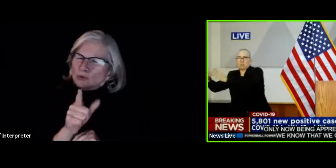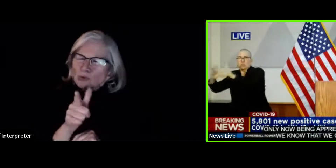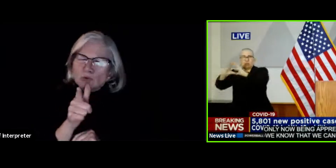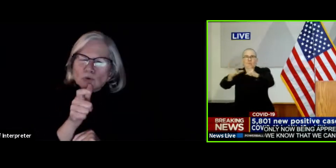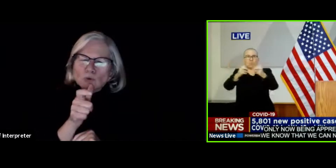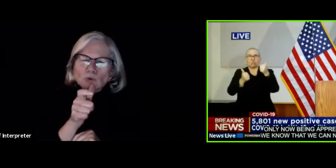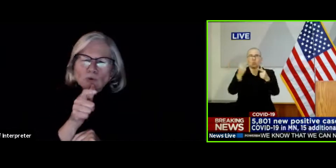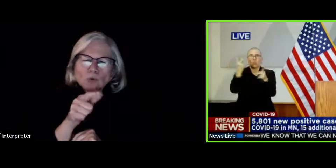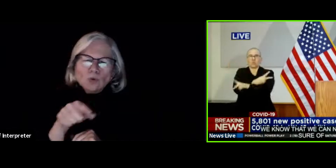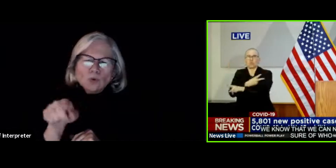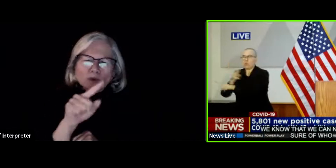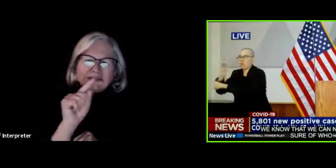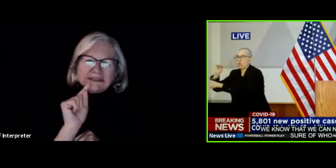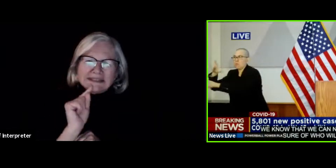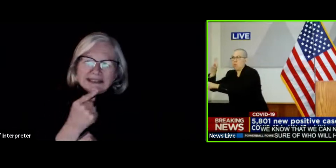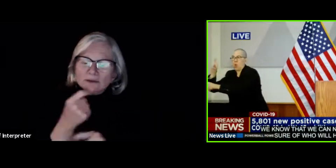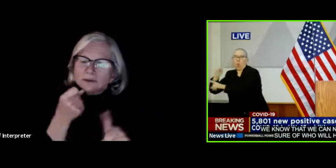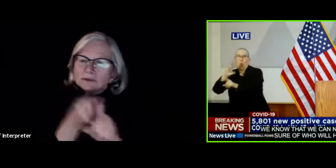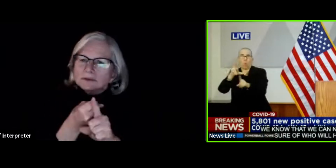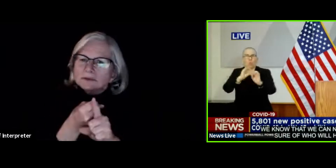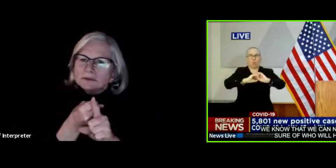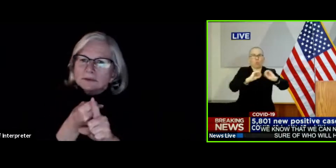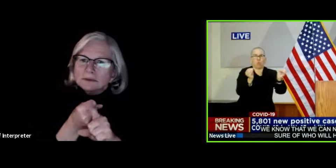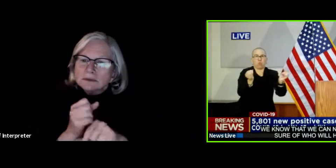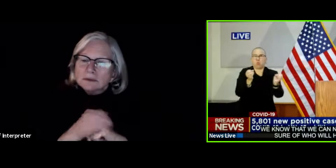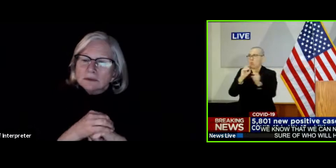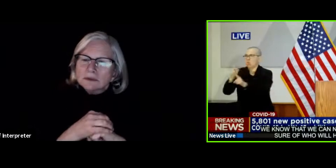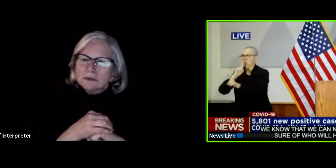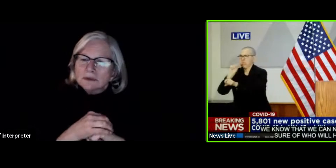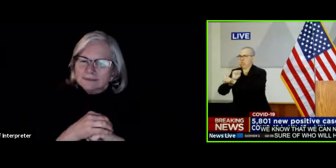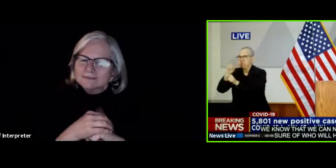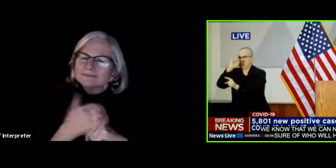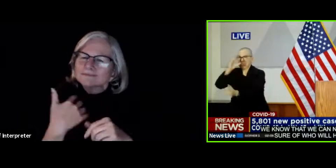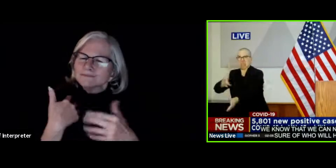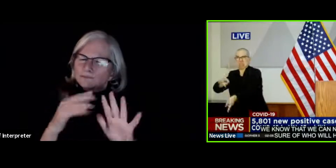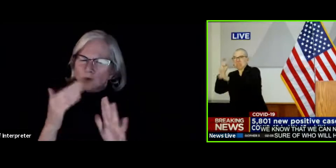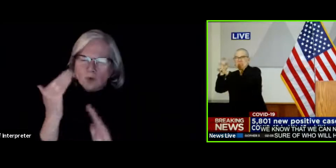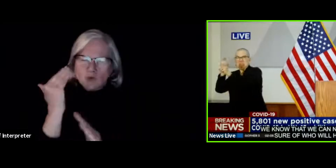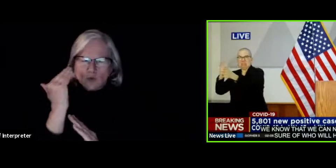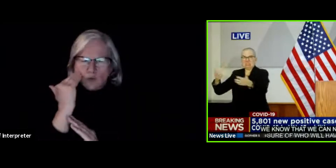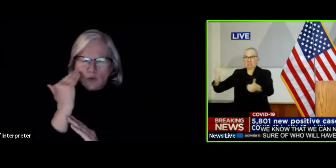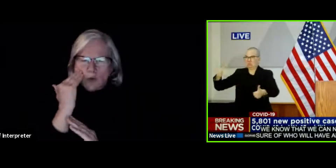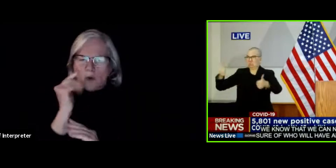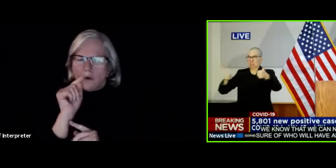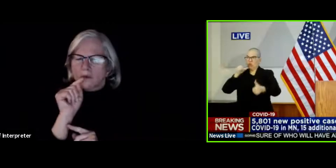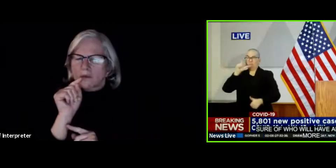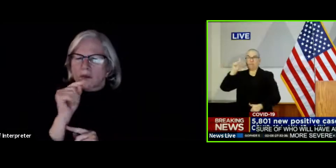IT'S CERTAINLY IS TRUE THAT YOUNGER PEOPLE AND PEOPLE WITH FEWER UNDERLYING CONDITIONS HAVE BETTER ODDS FOR MILD